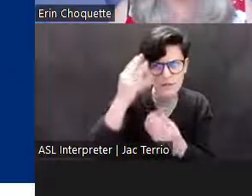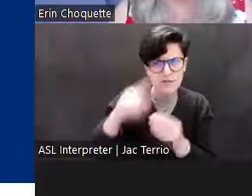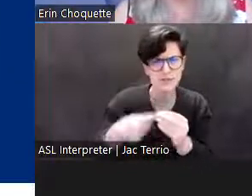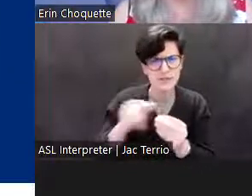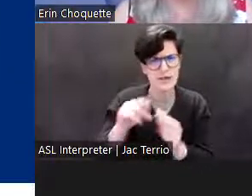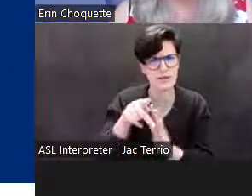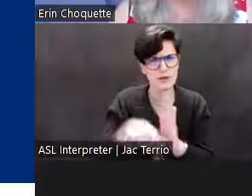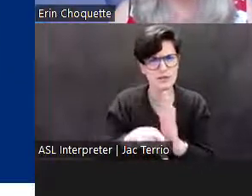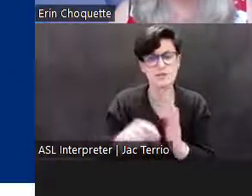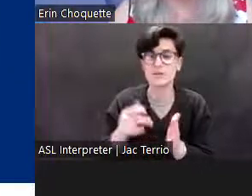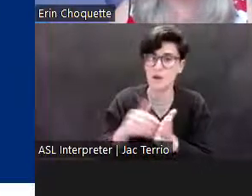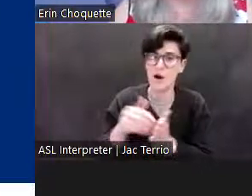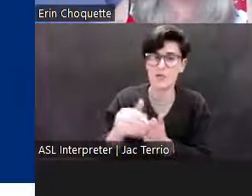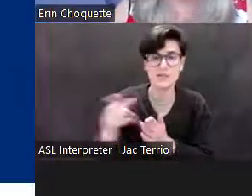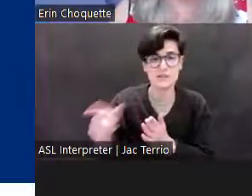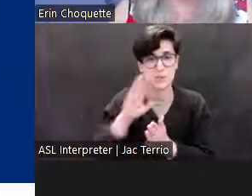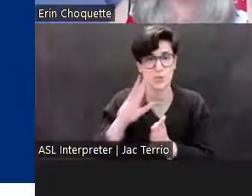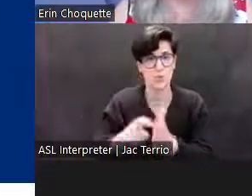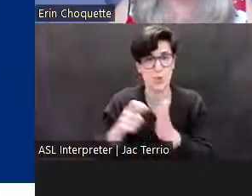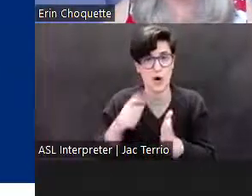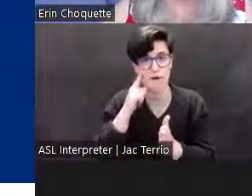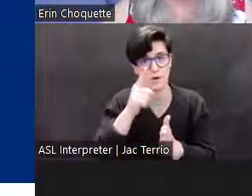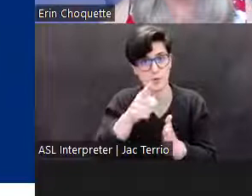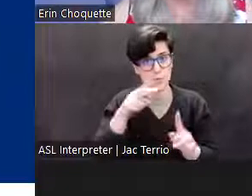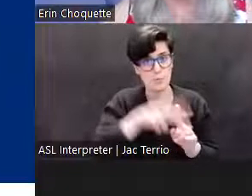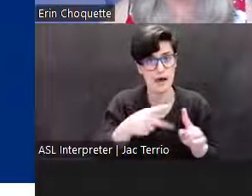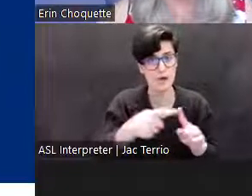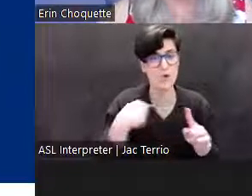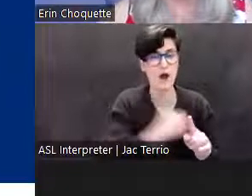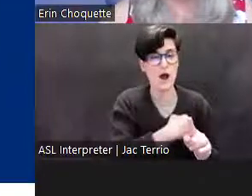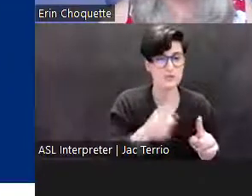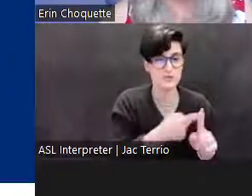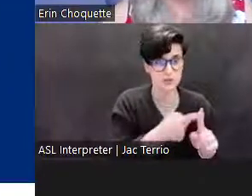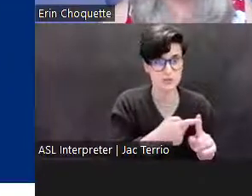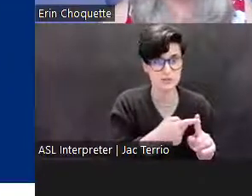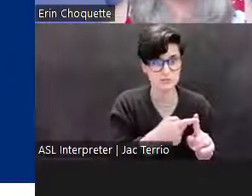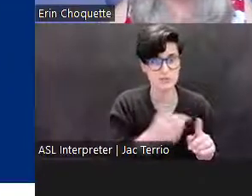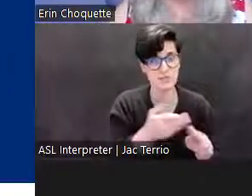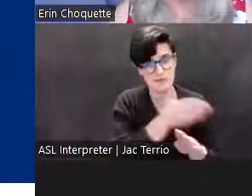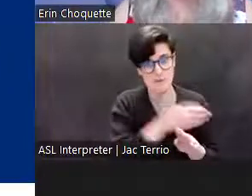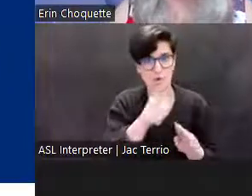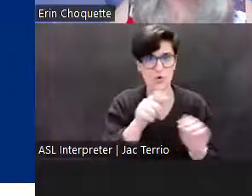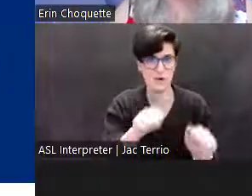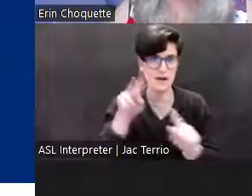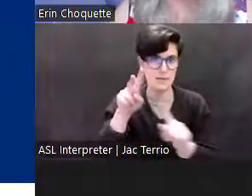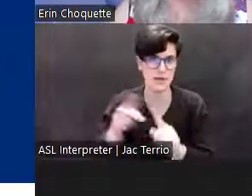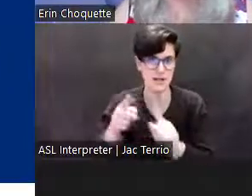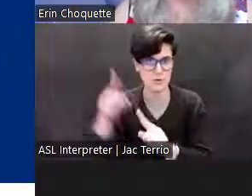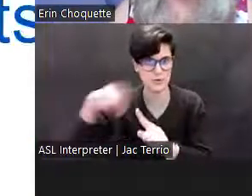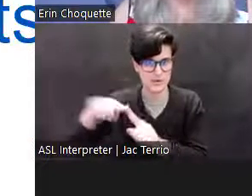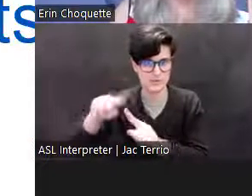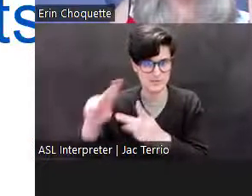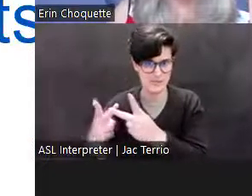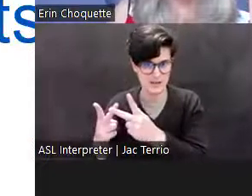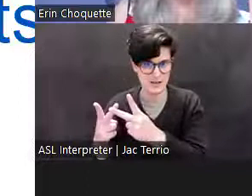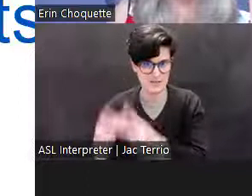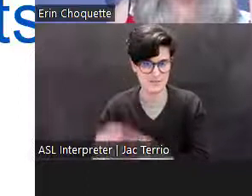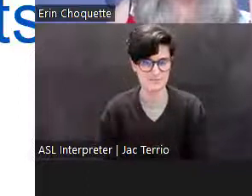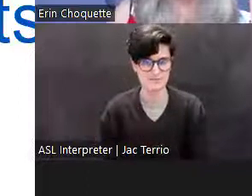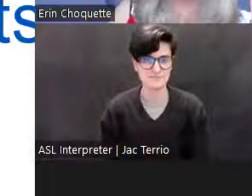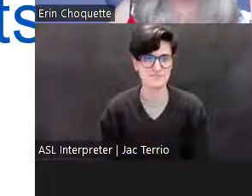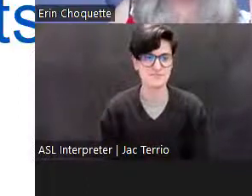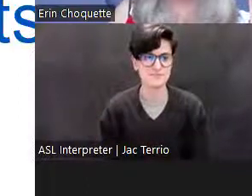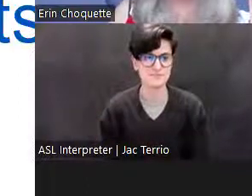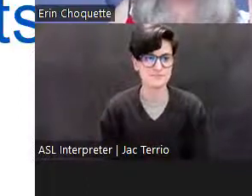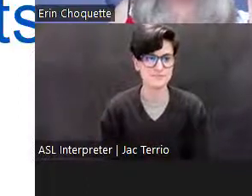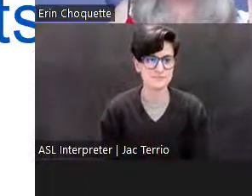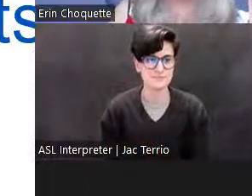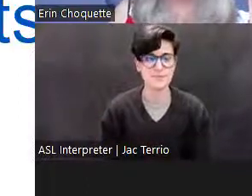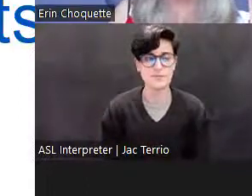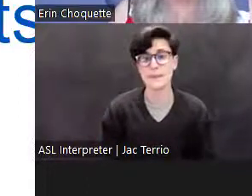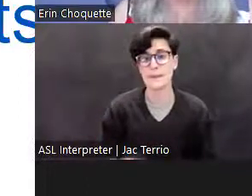to us first, as a condition of being able to apply to them; second, generally available